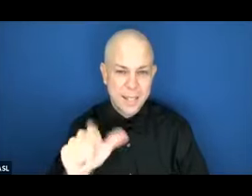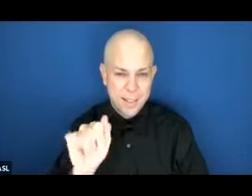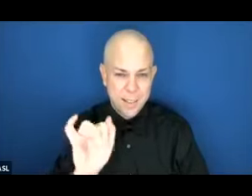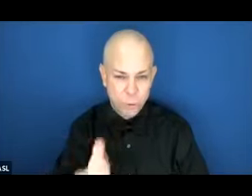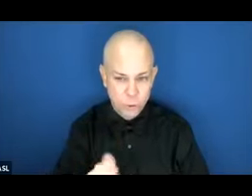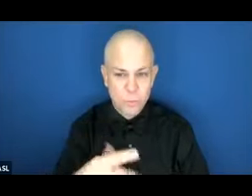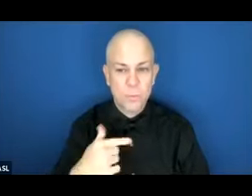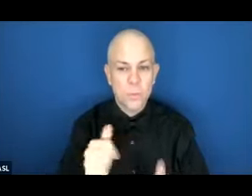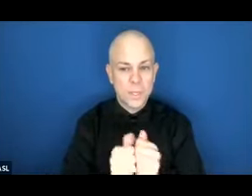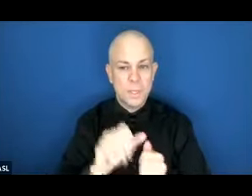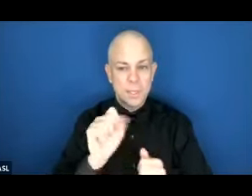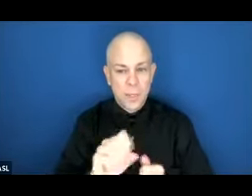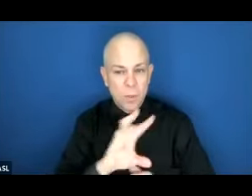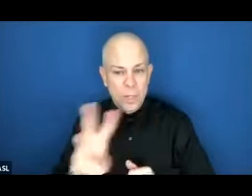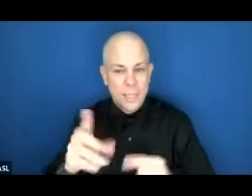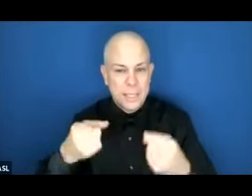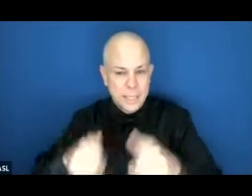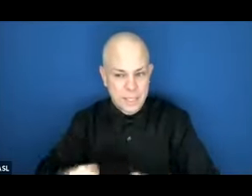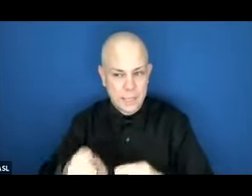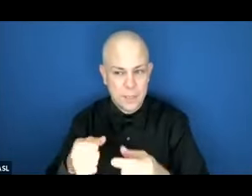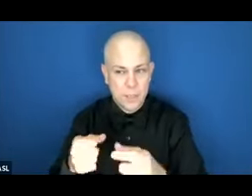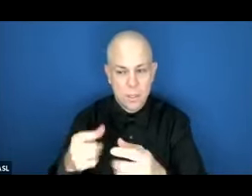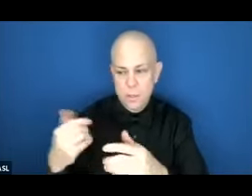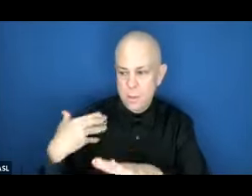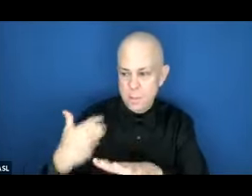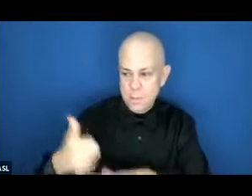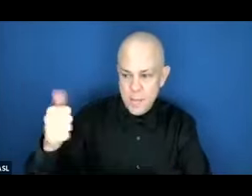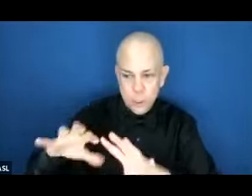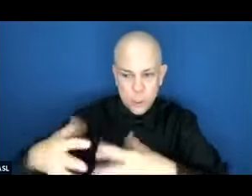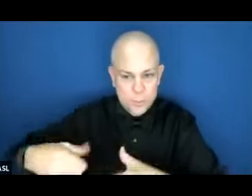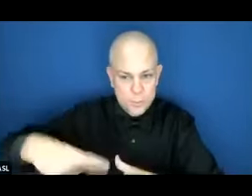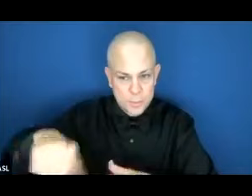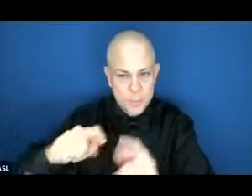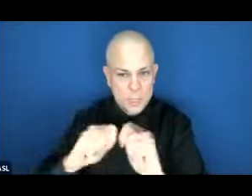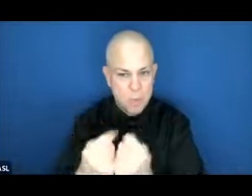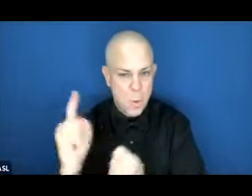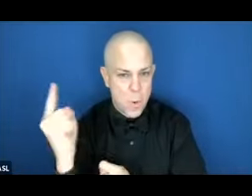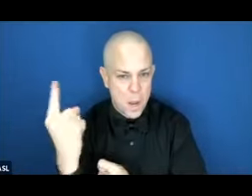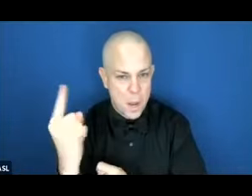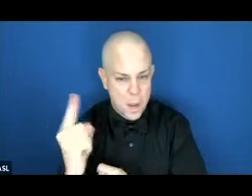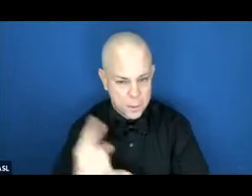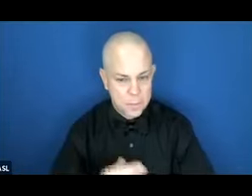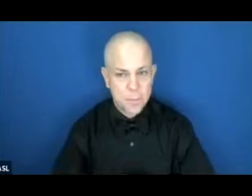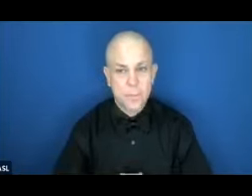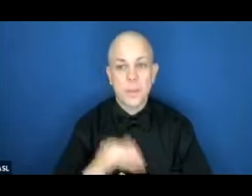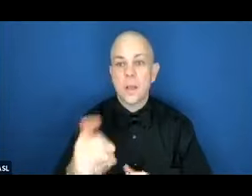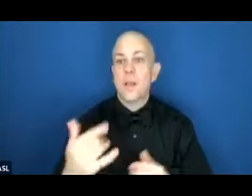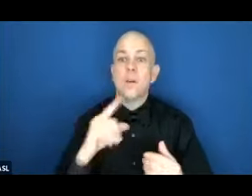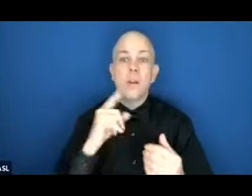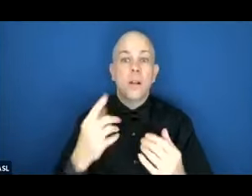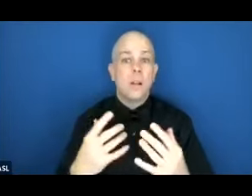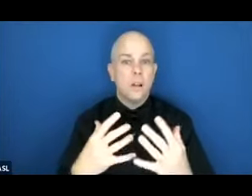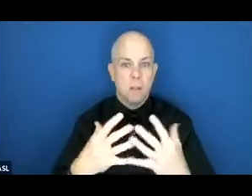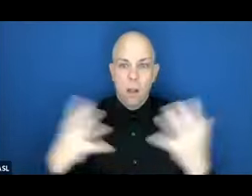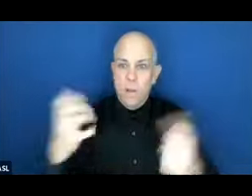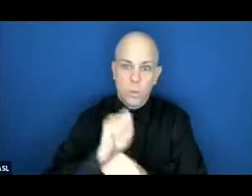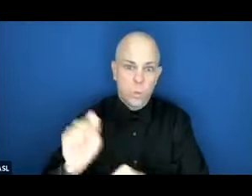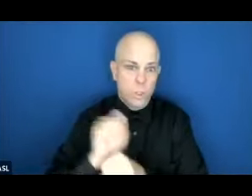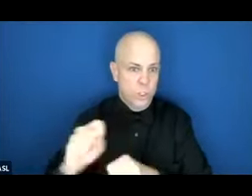today we've got crews really putting in hard work to get the lines secured around your communities